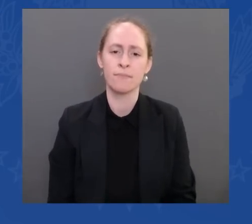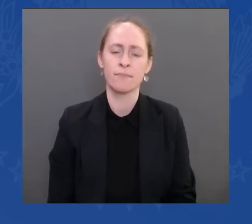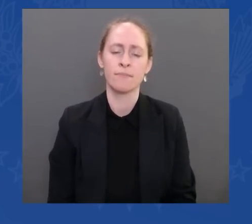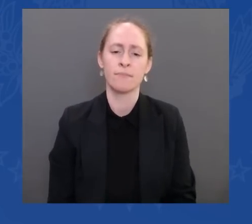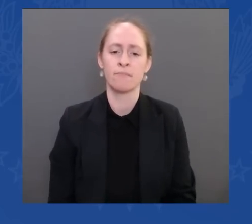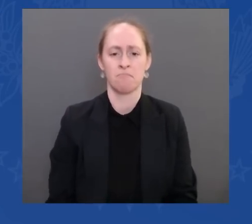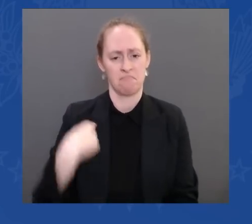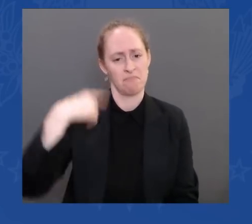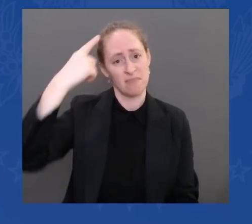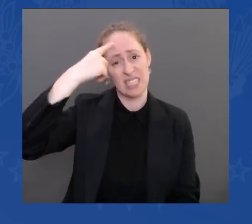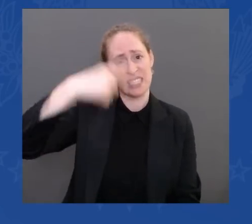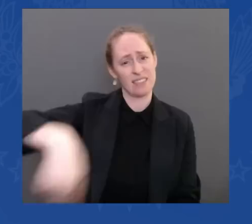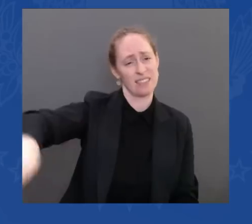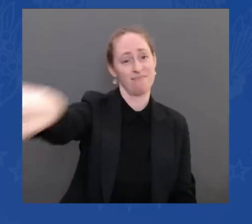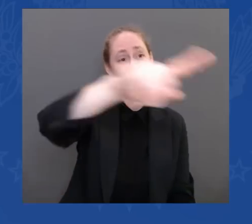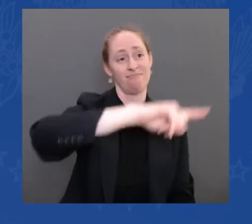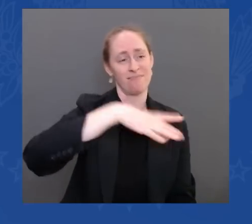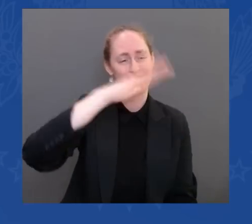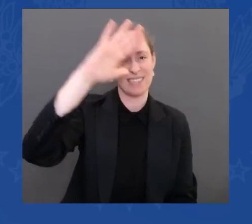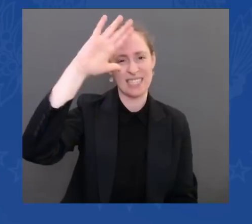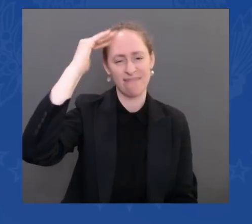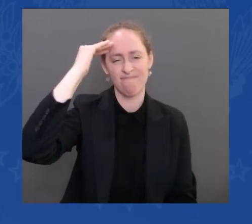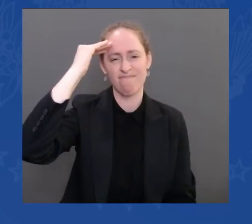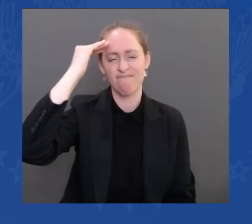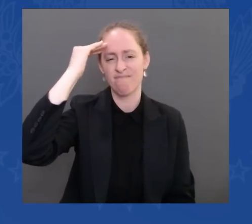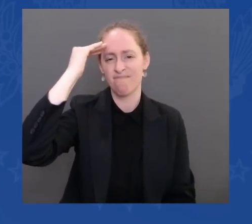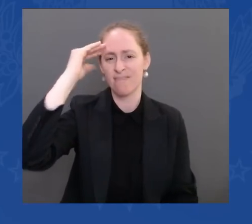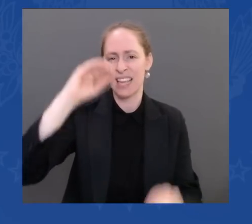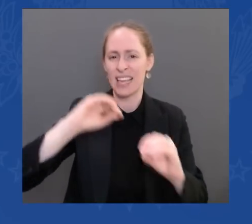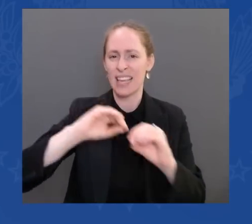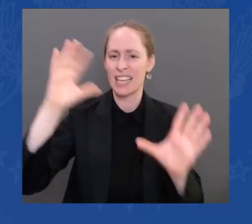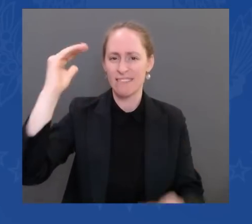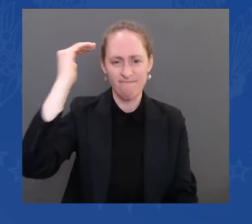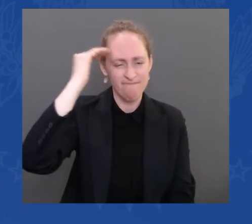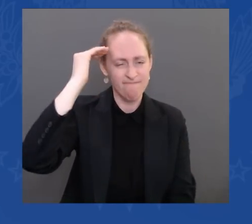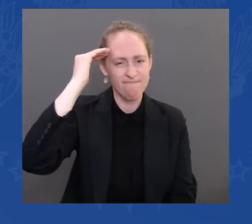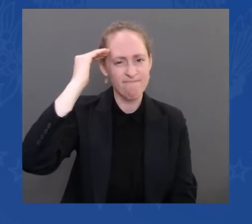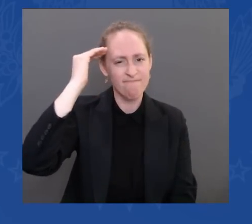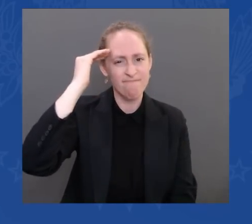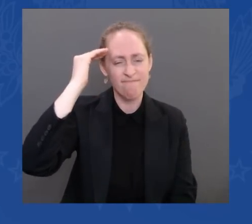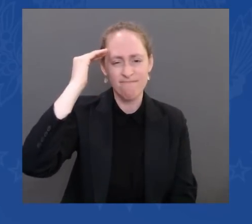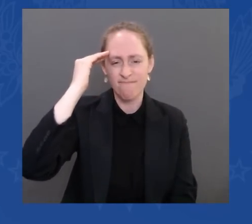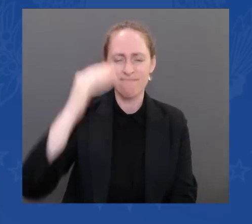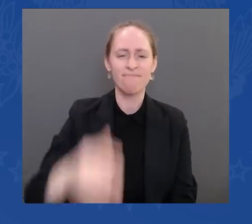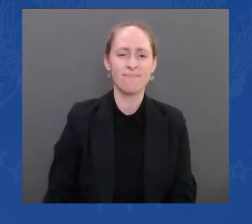I bet I know what the answer of this plant is. There's something else here that -- to be understand.